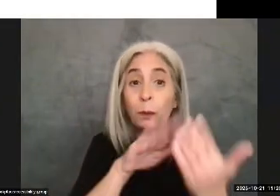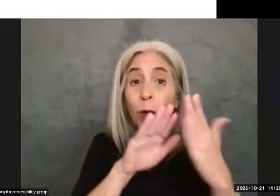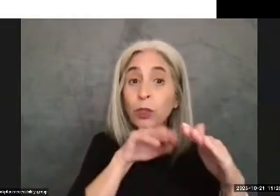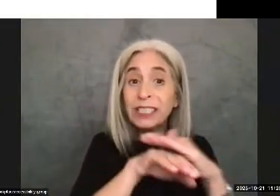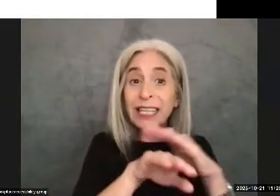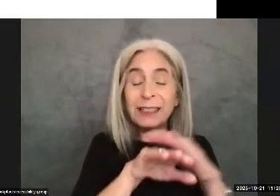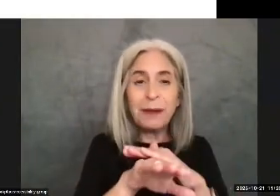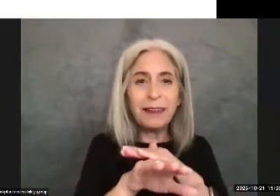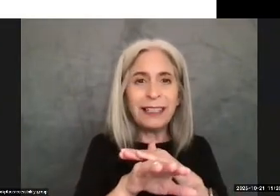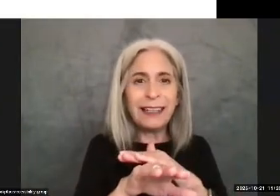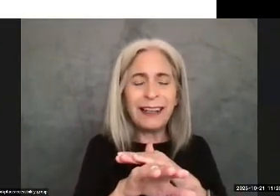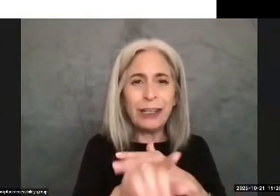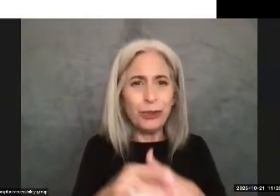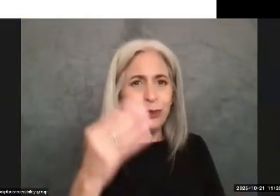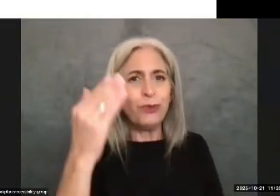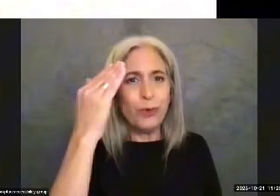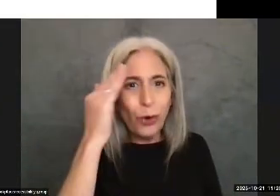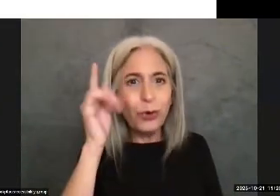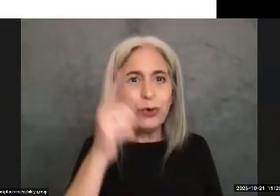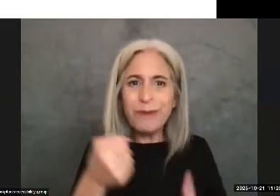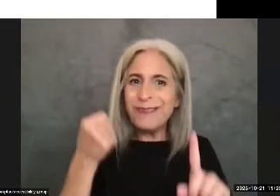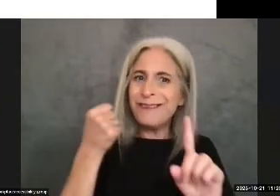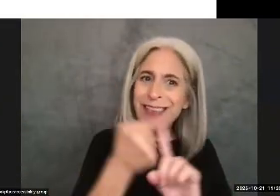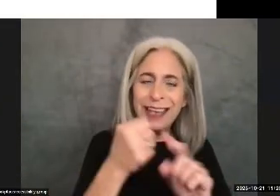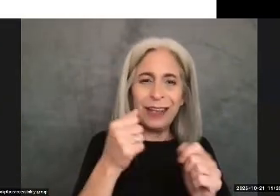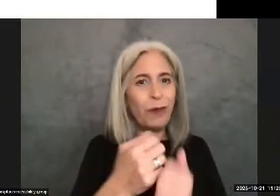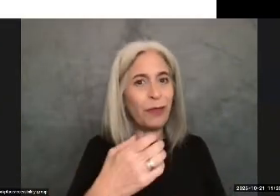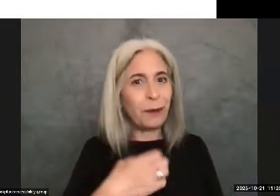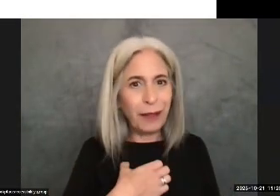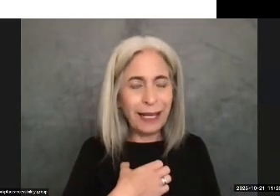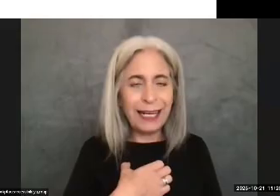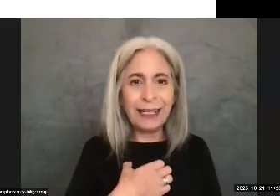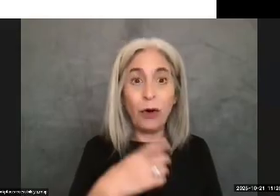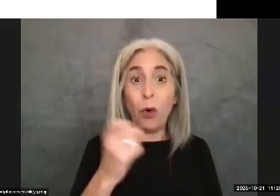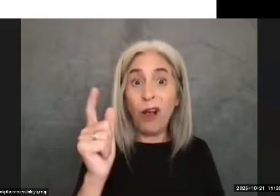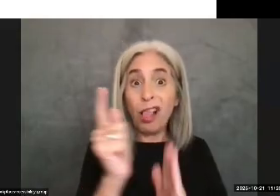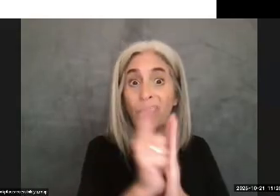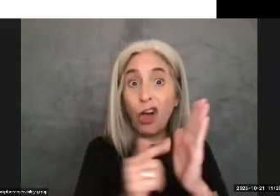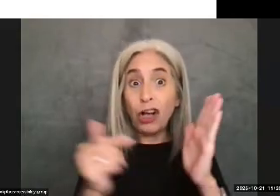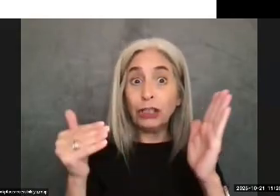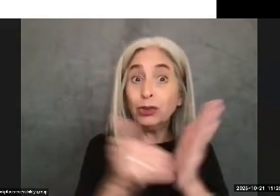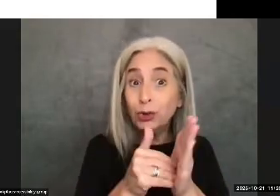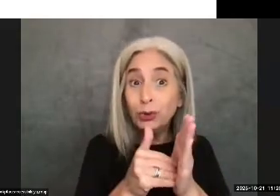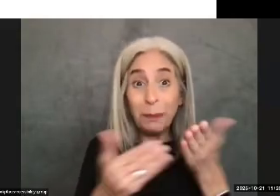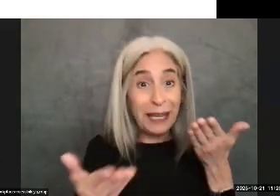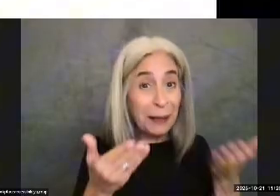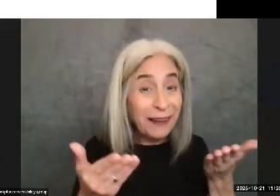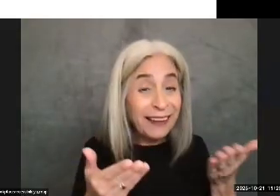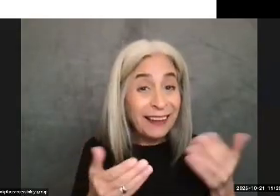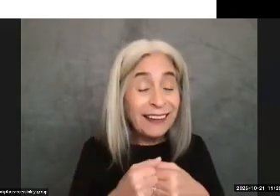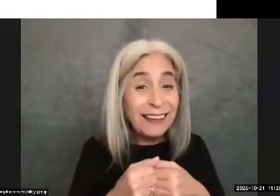Kathleen DeForest: If you approach accessibility as if you know you're going to get hit with a complaint or a lawsuit.